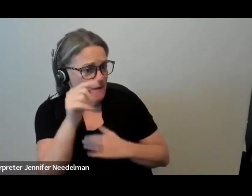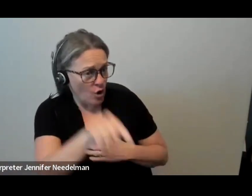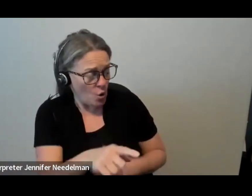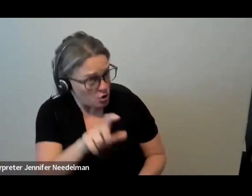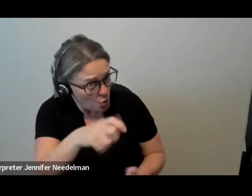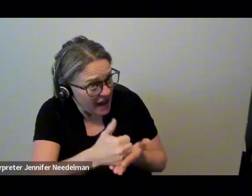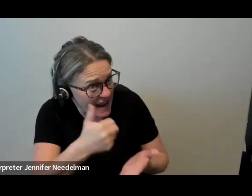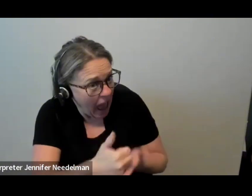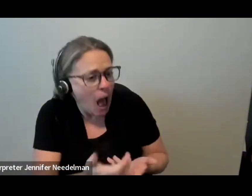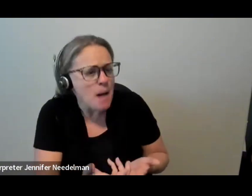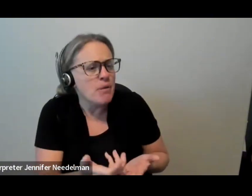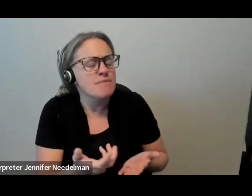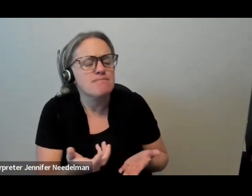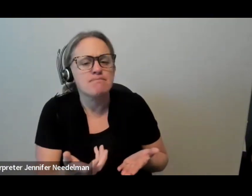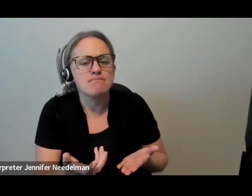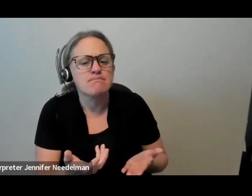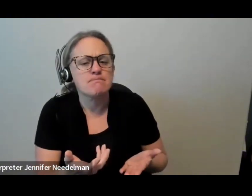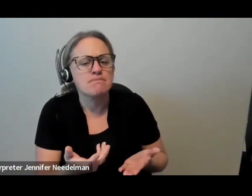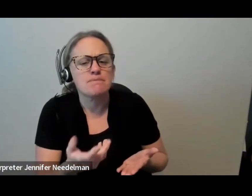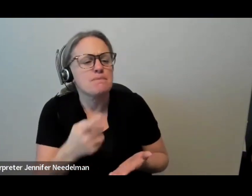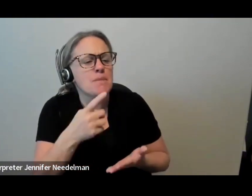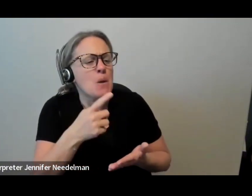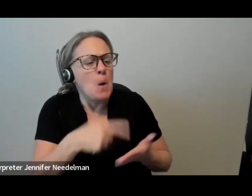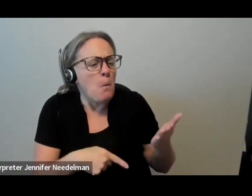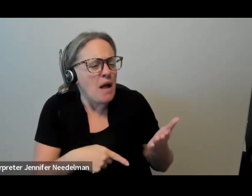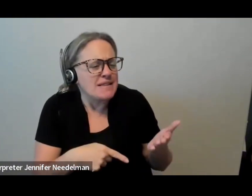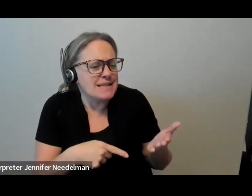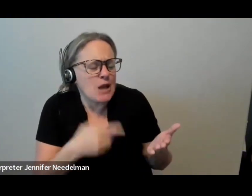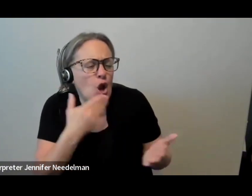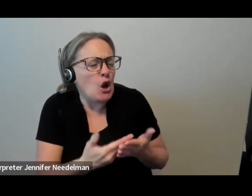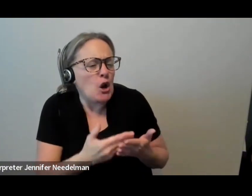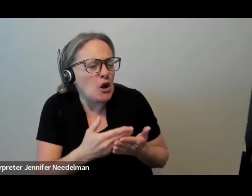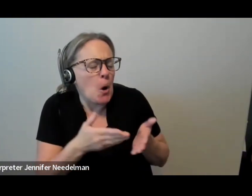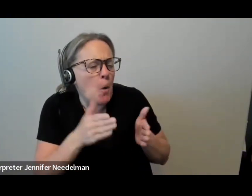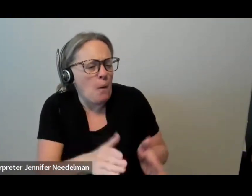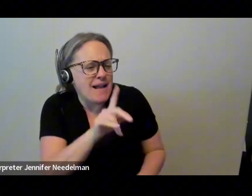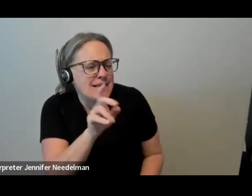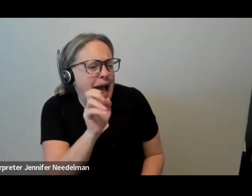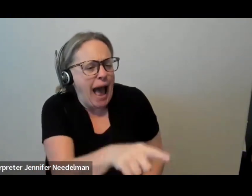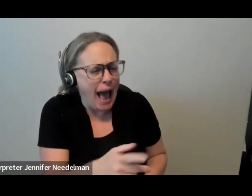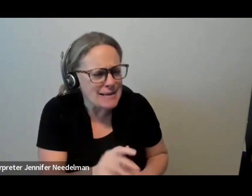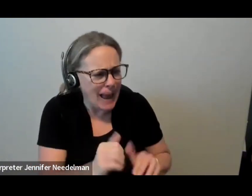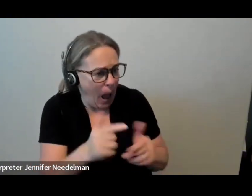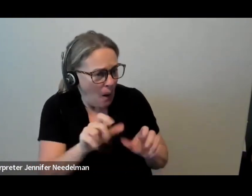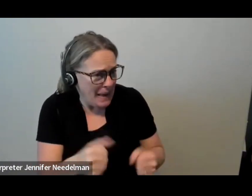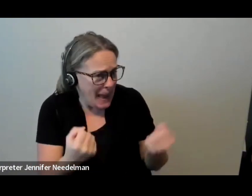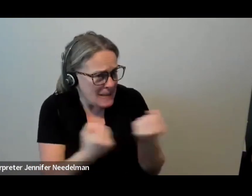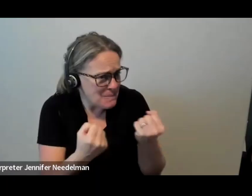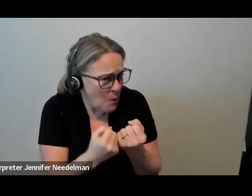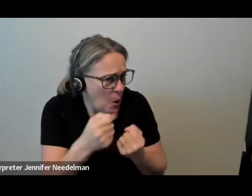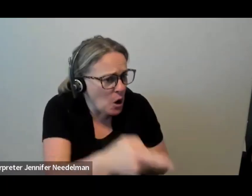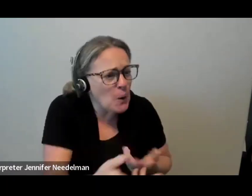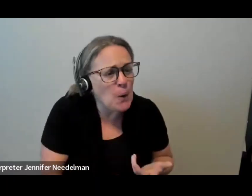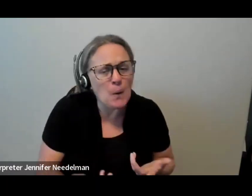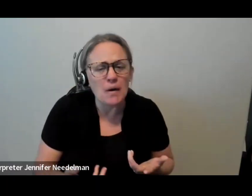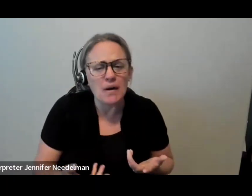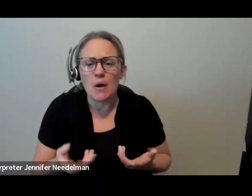Or what would be a weird way to, like, what would be a not weird way to ask, you know, how I can support you? Or like, Ooh, we screwed it up.